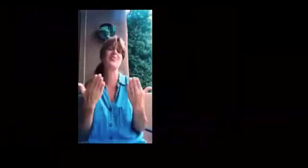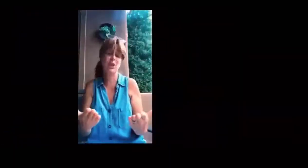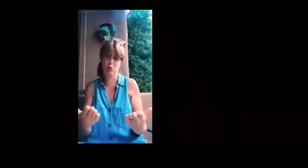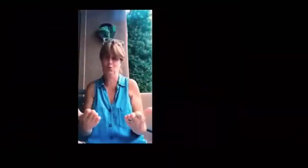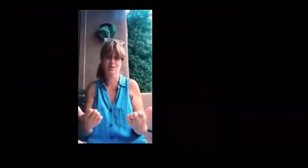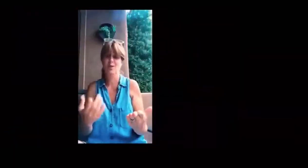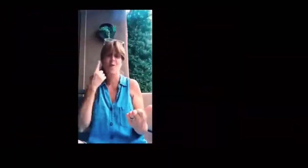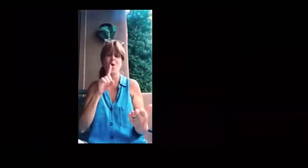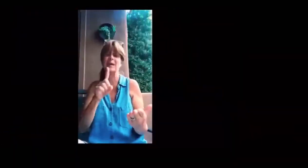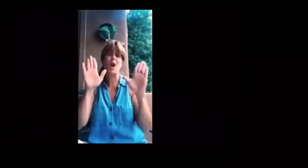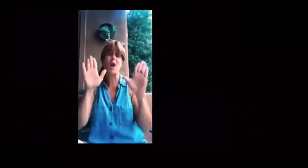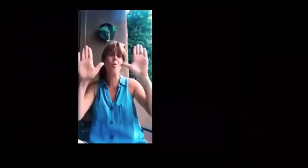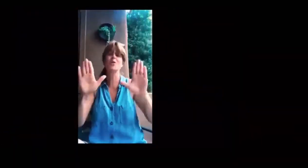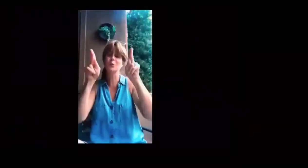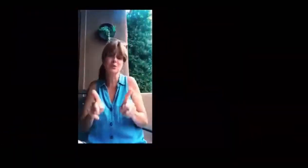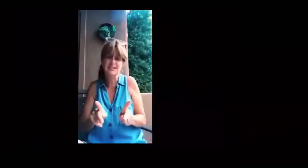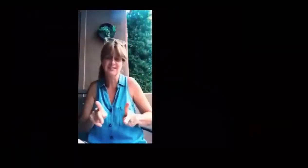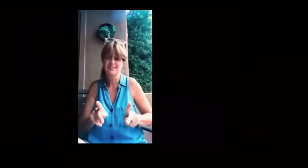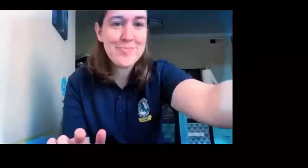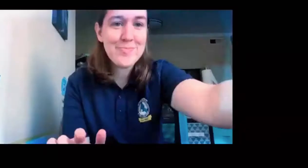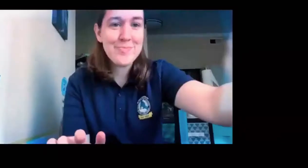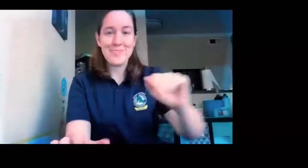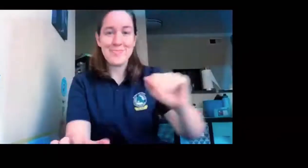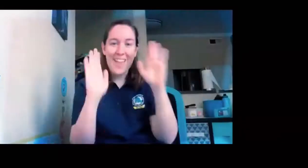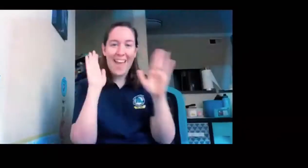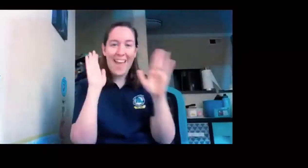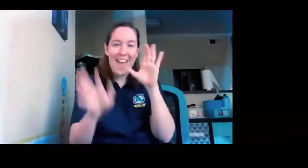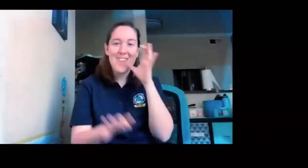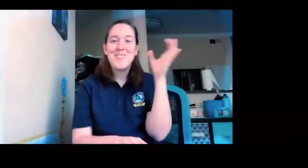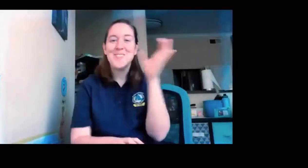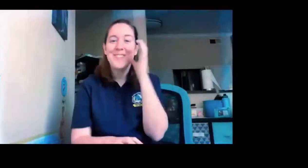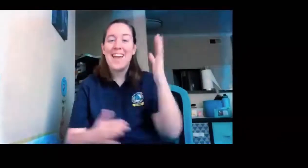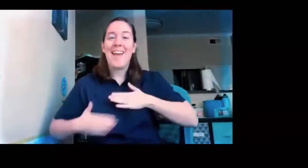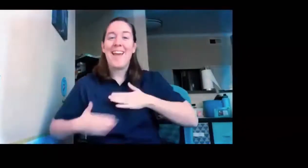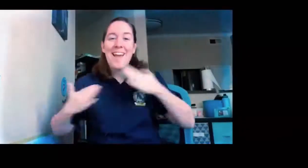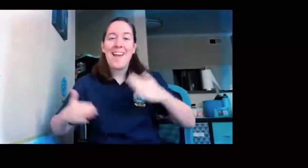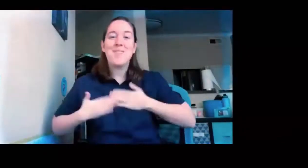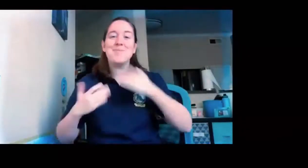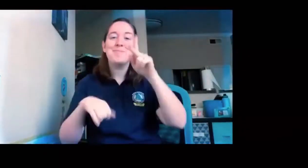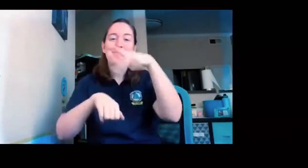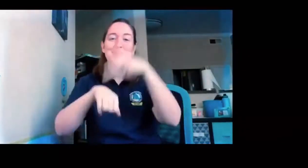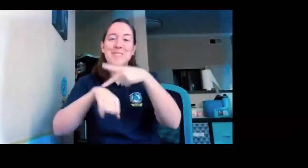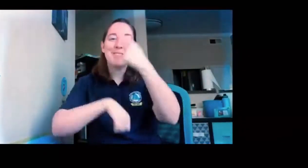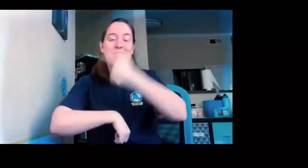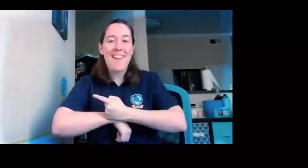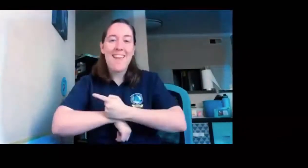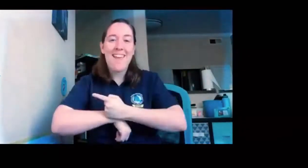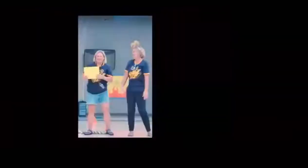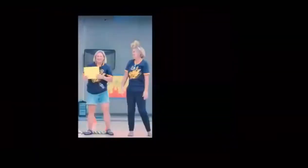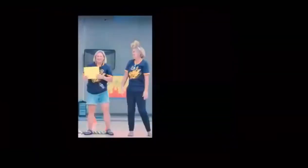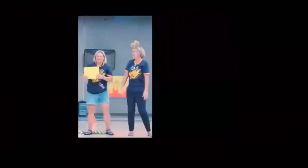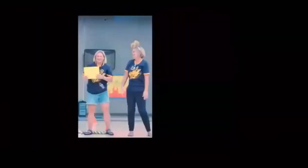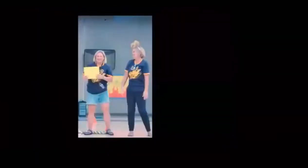Thank you for being a wonderful person Hi Courtney Happy Principal's Day!